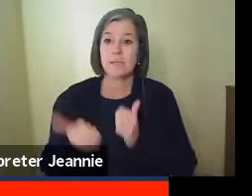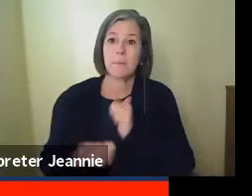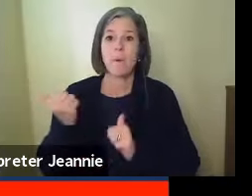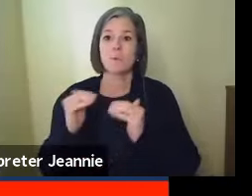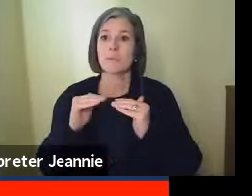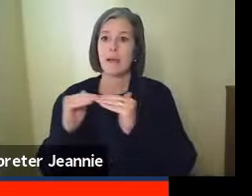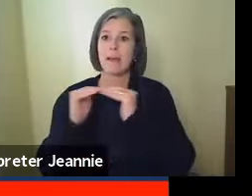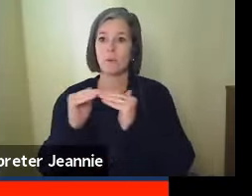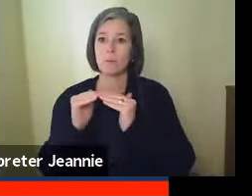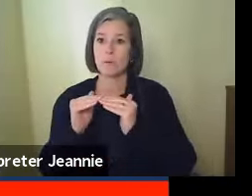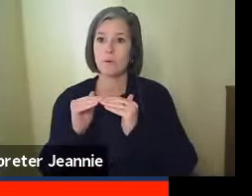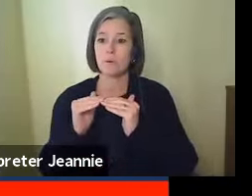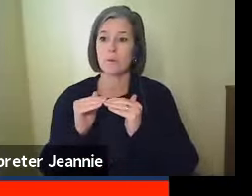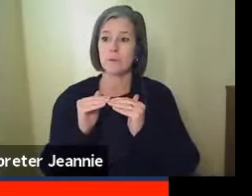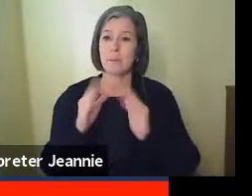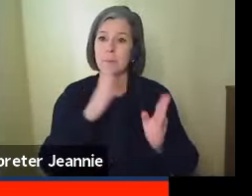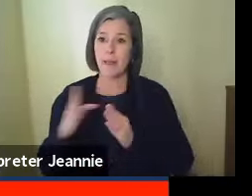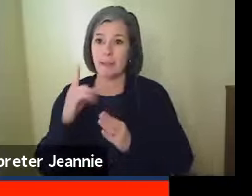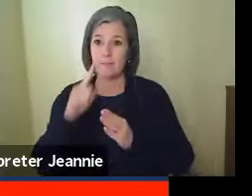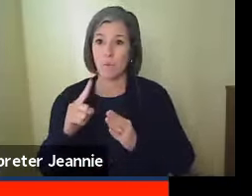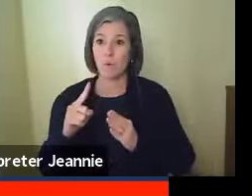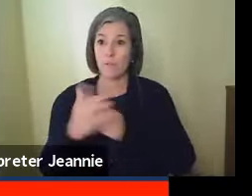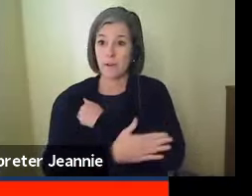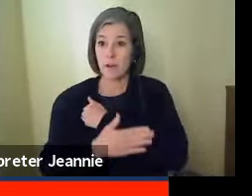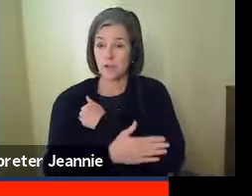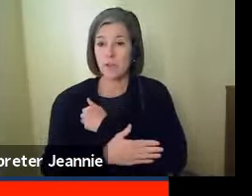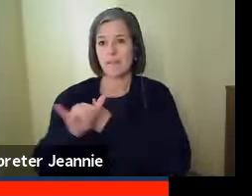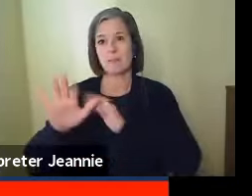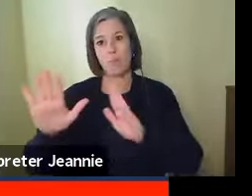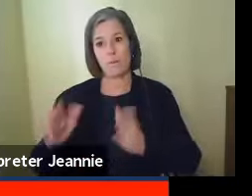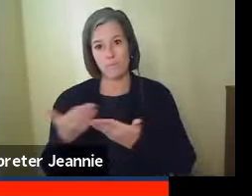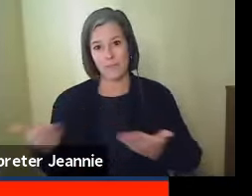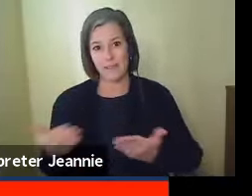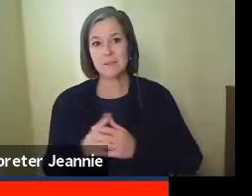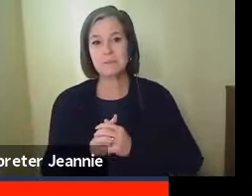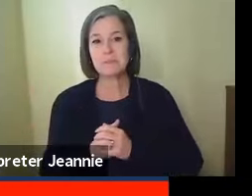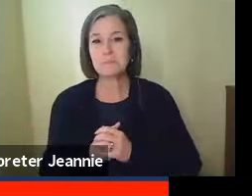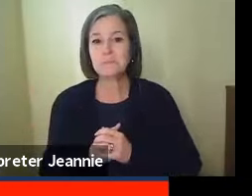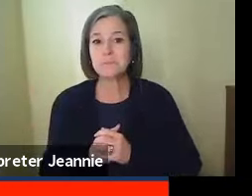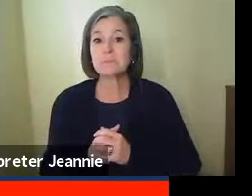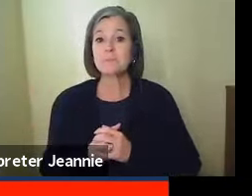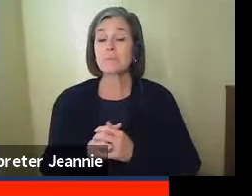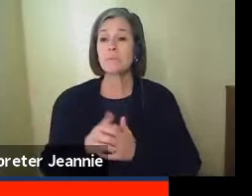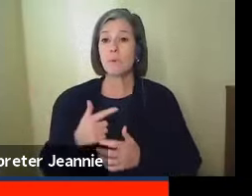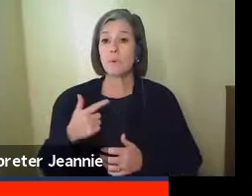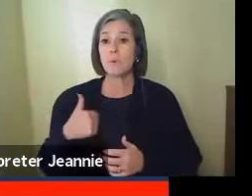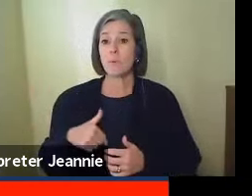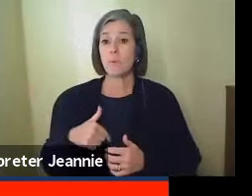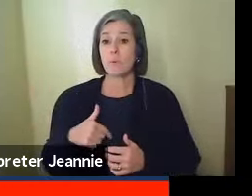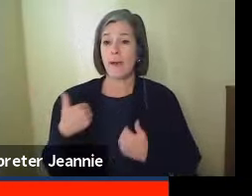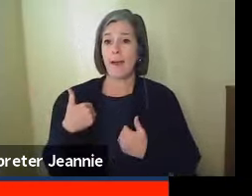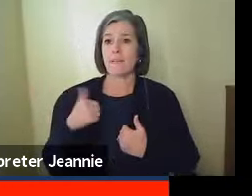planet country which is wonderful thing. There are other universities